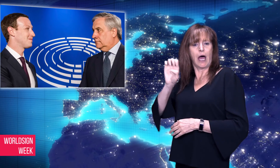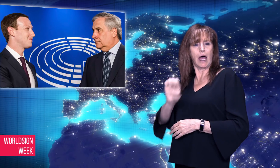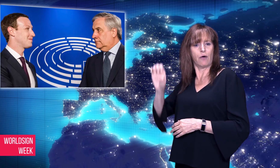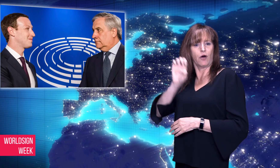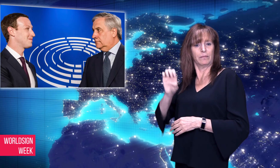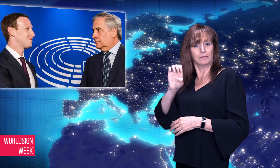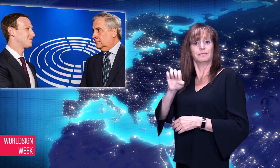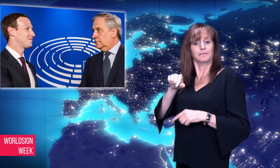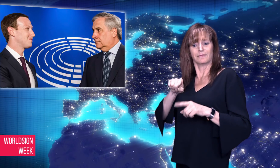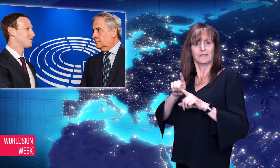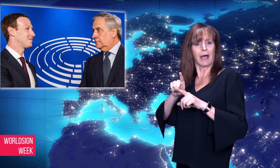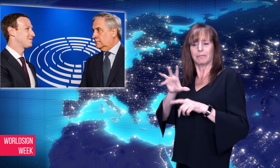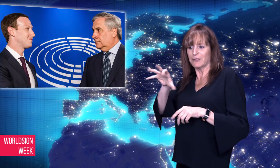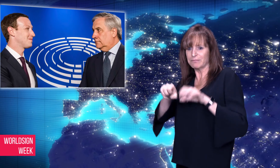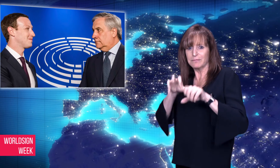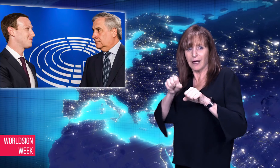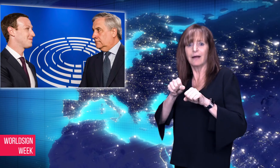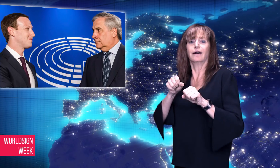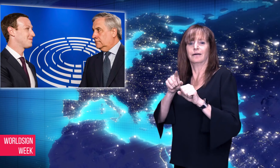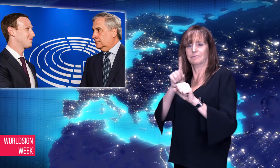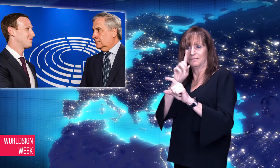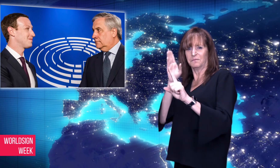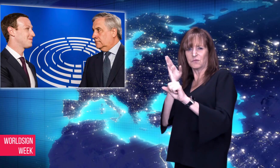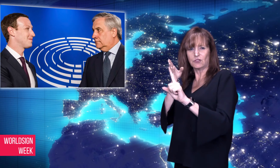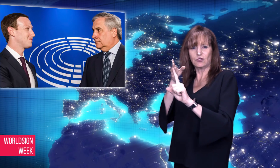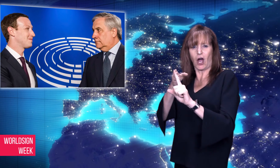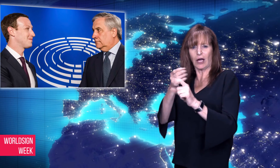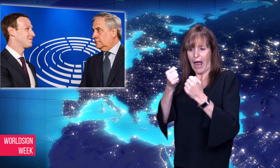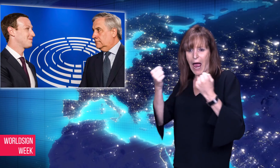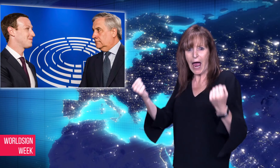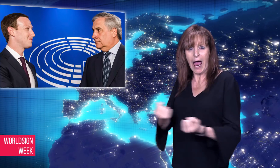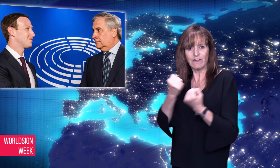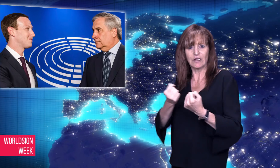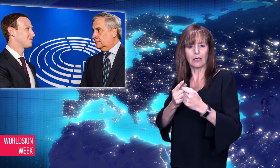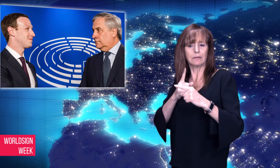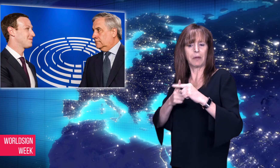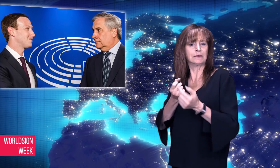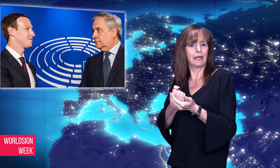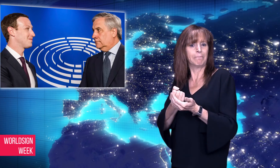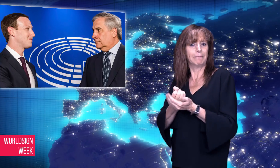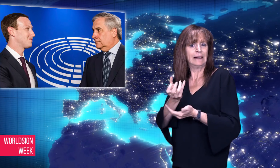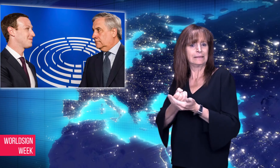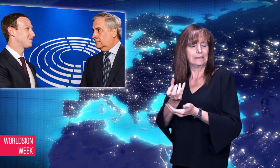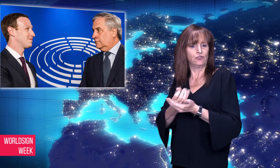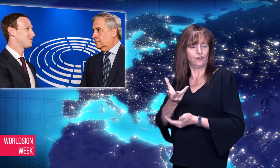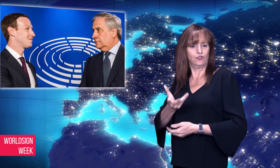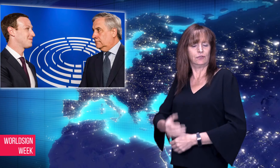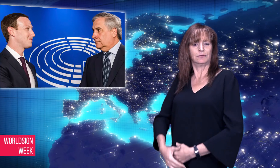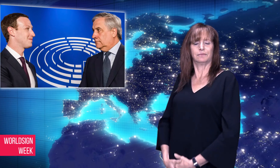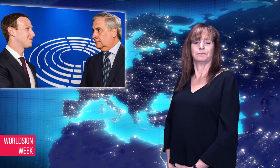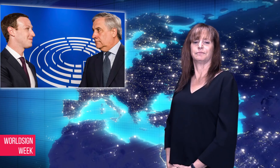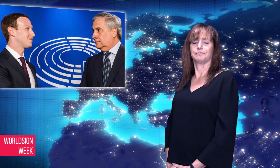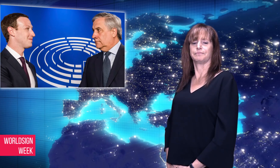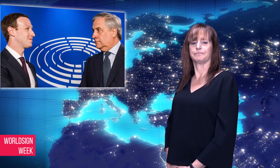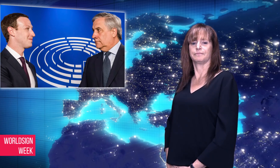it to target advertising and other messages. When asked, Zuckerberg told